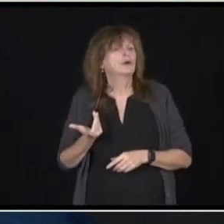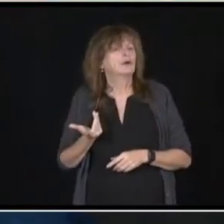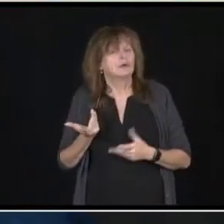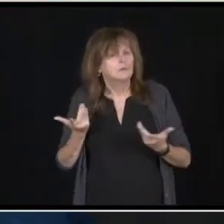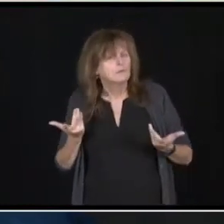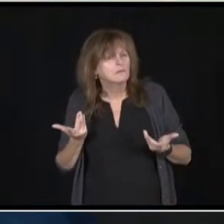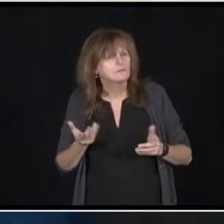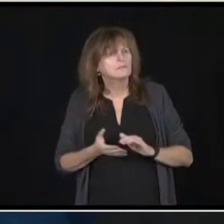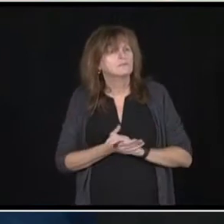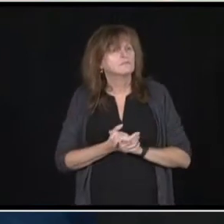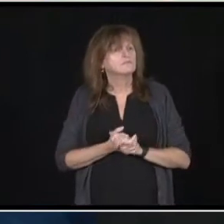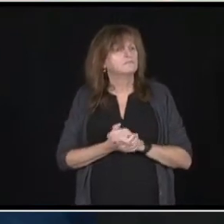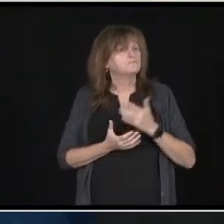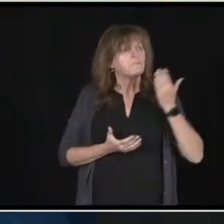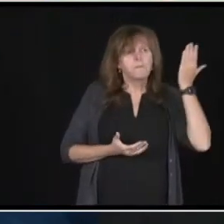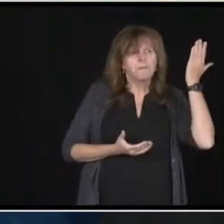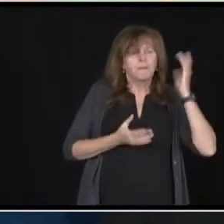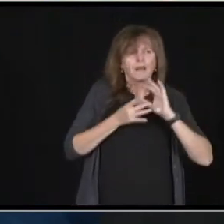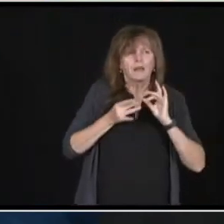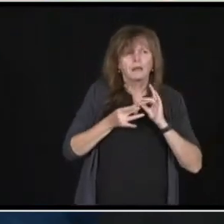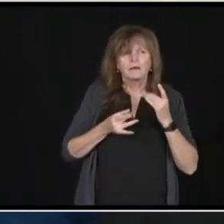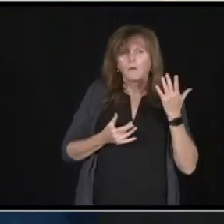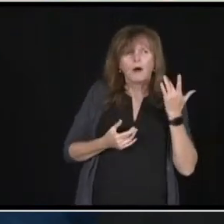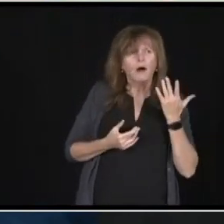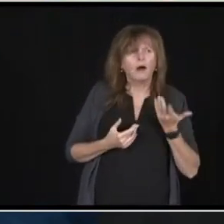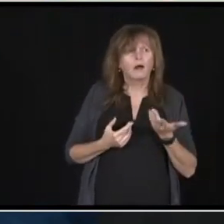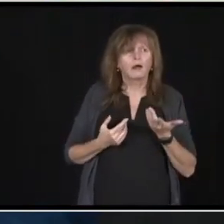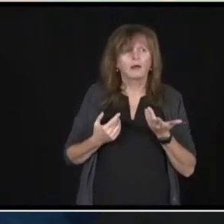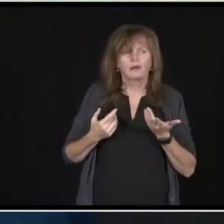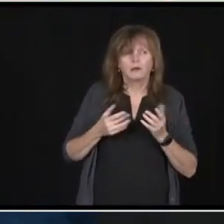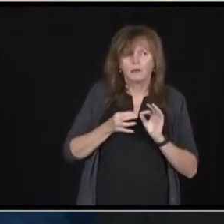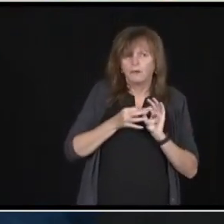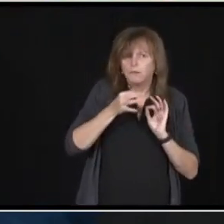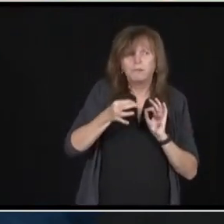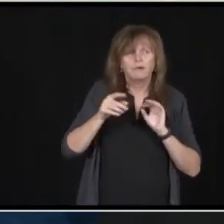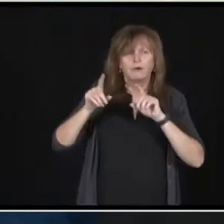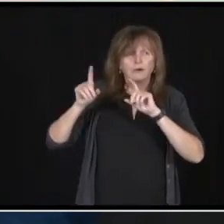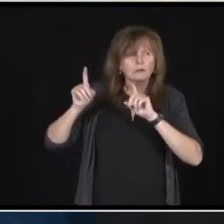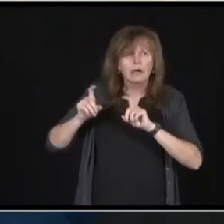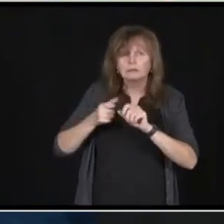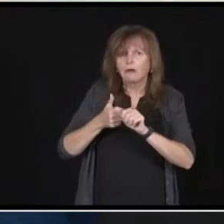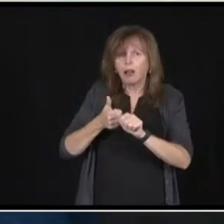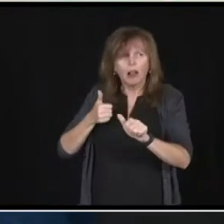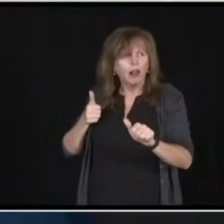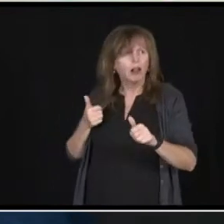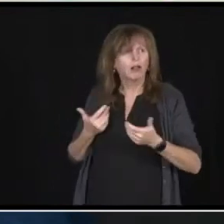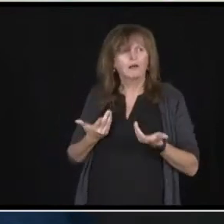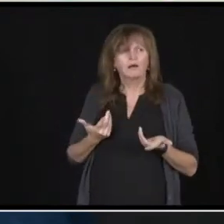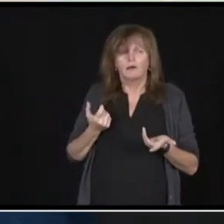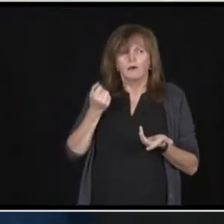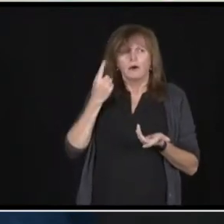If the PM says that there is resources available this summer, what was the hold up? Also,